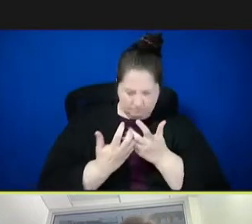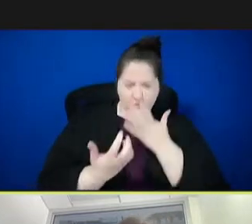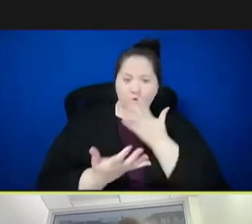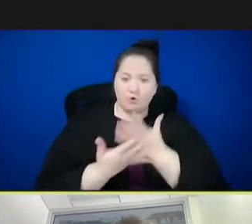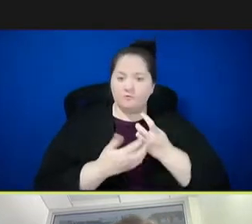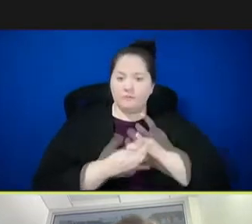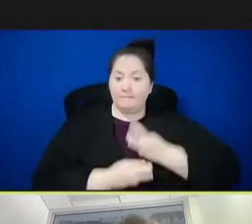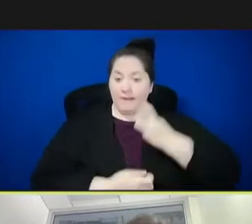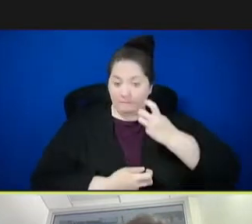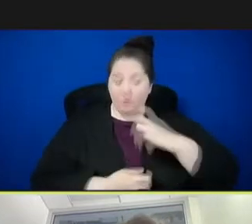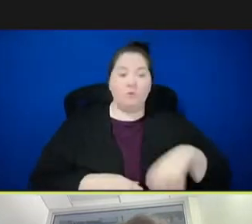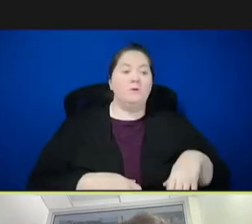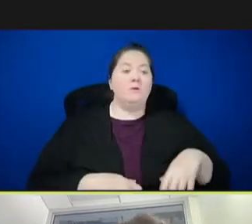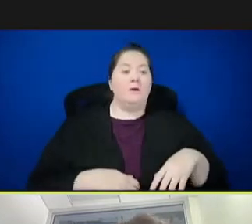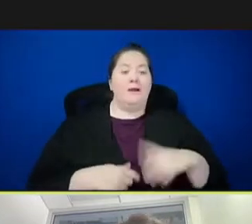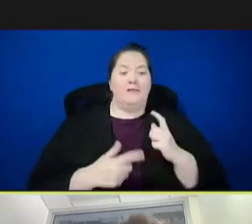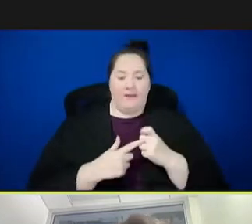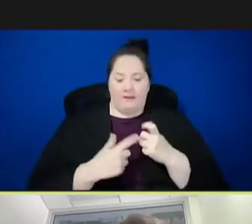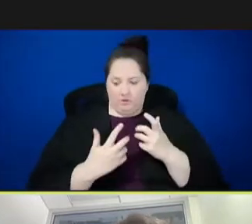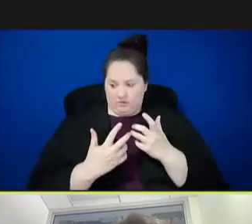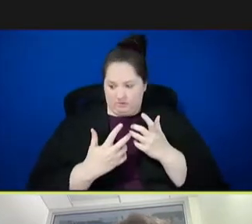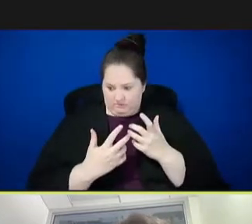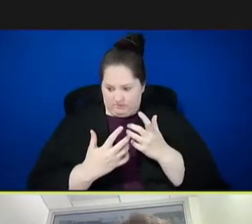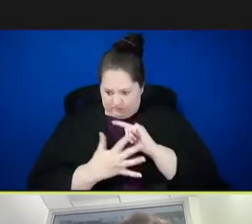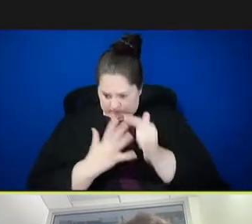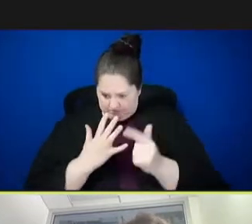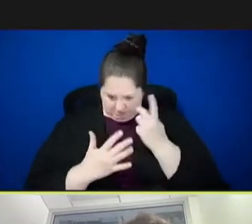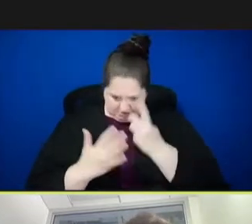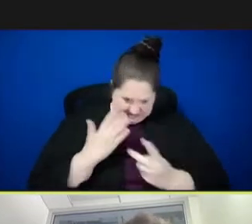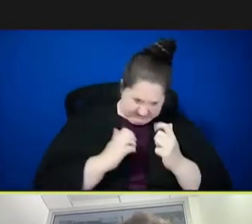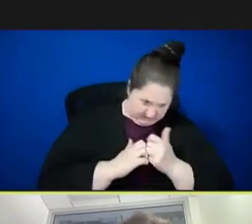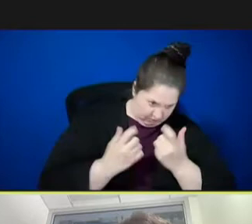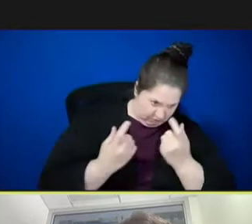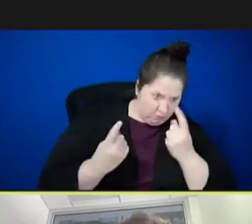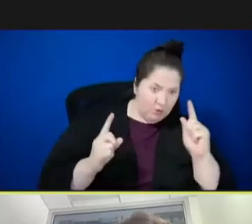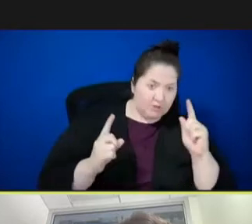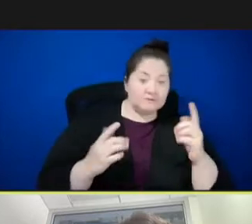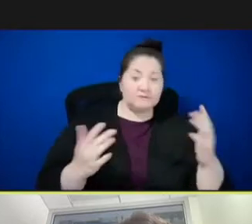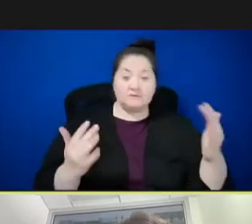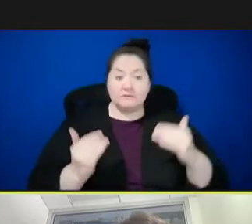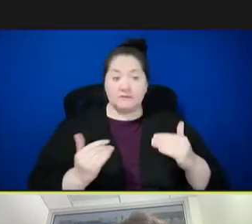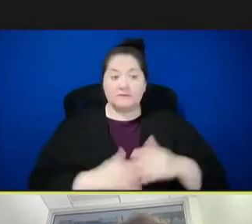can take that sequence and predict it and see how it works. And then next slide, please. So